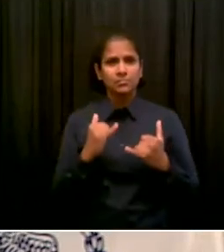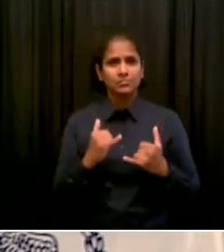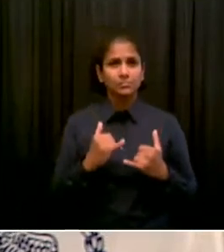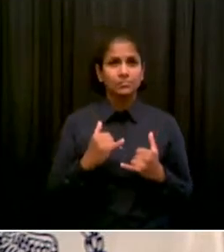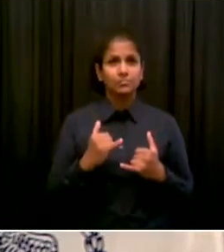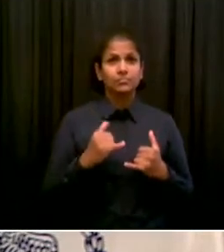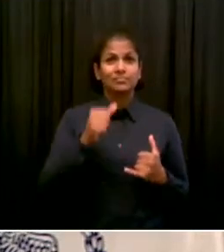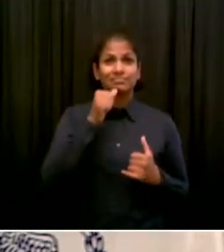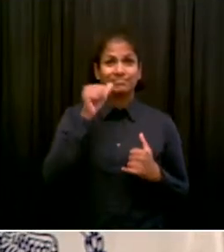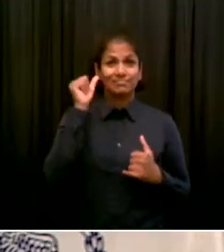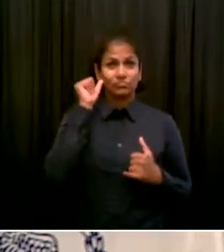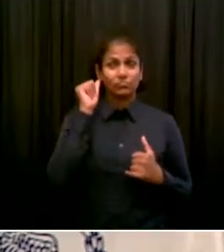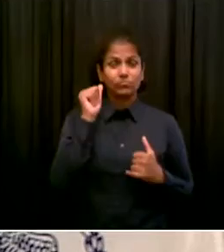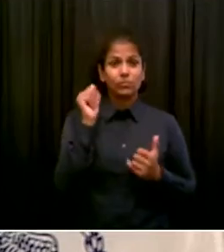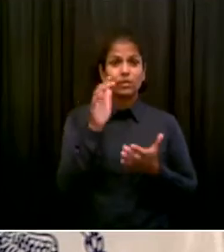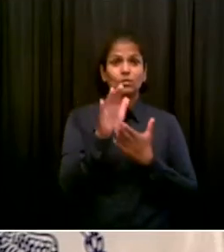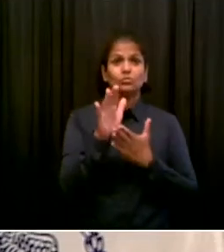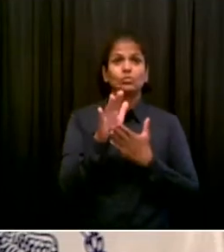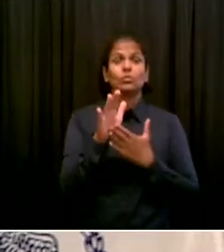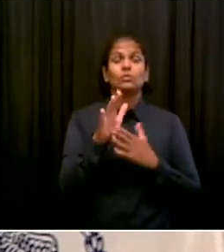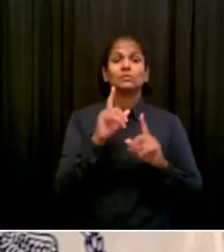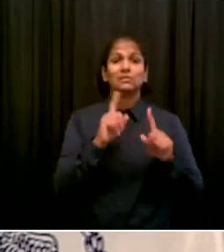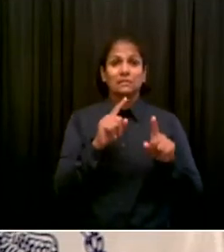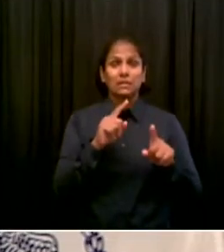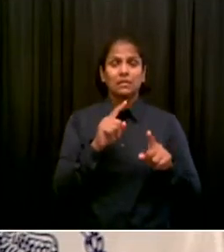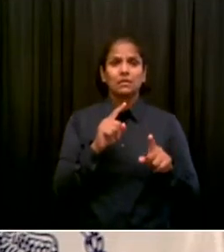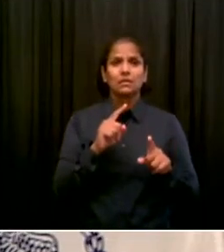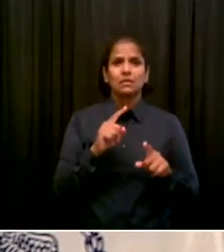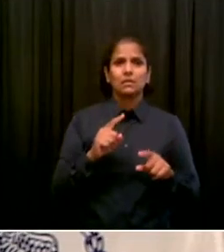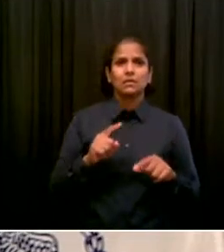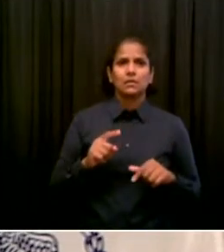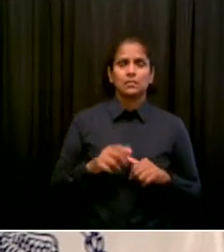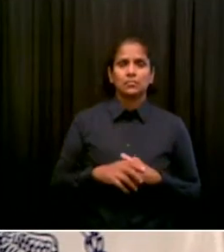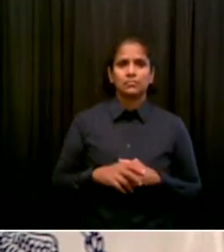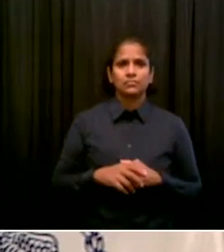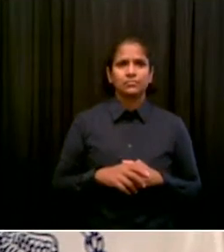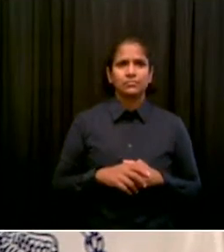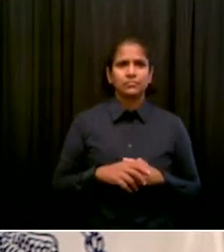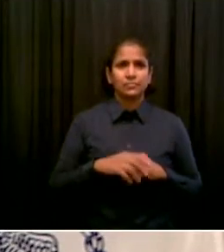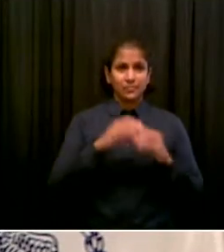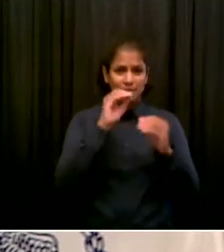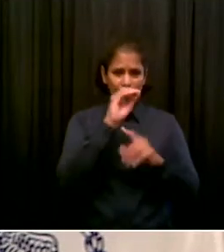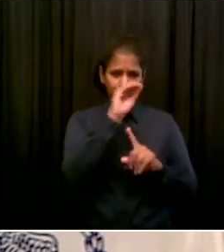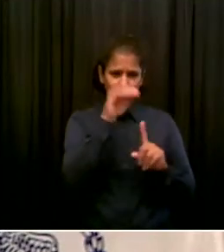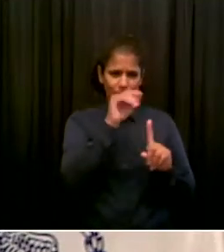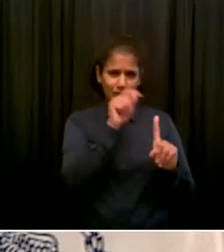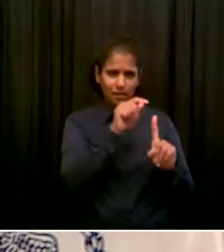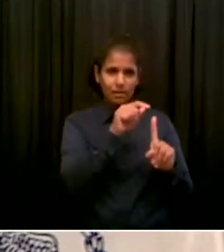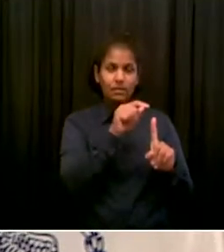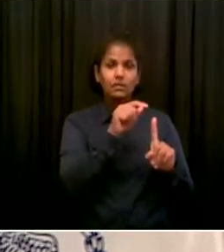ROLLING FIGURE AND IT'S GOING TO CHANGE. ASOF NOW, WHAT DO WE KNOW